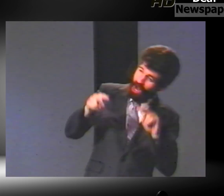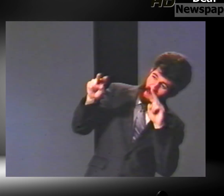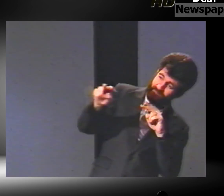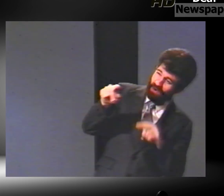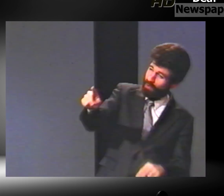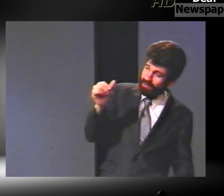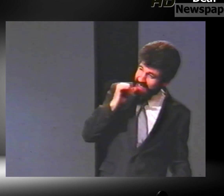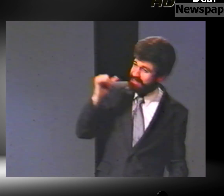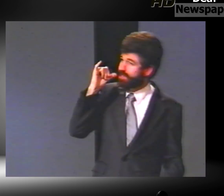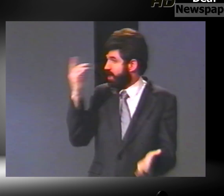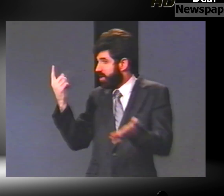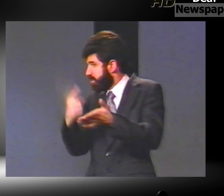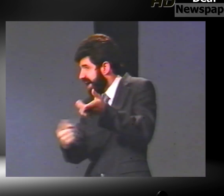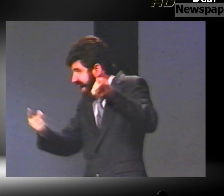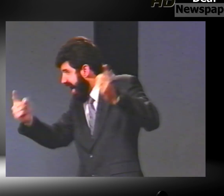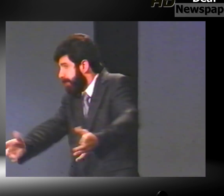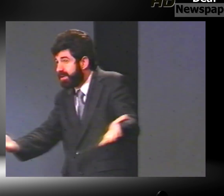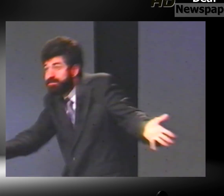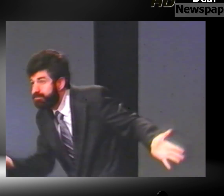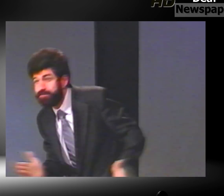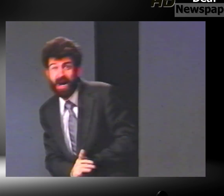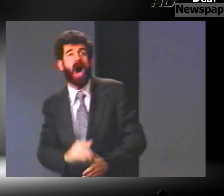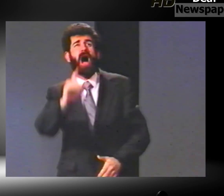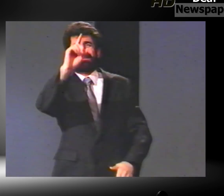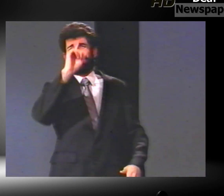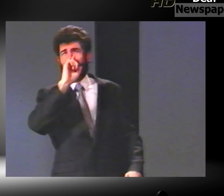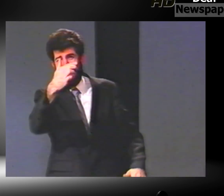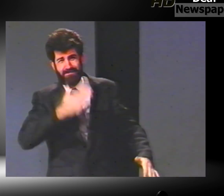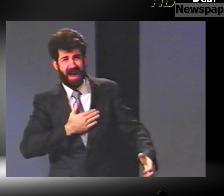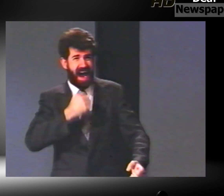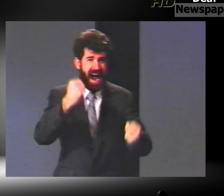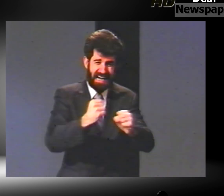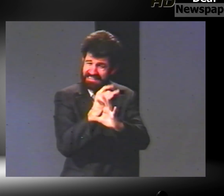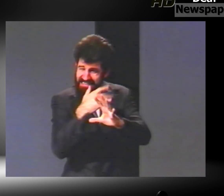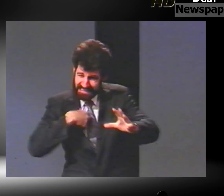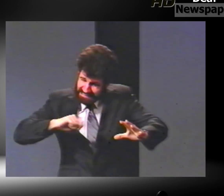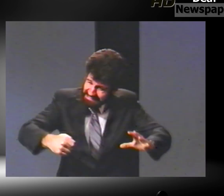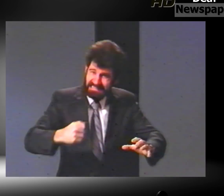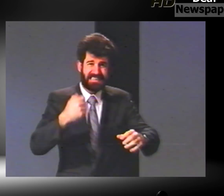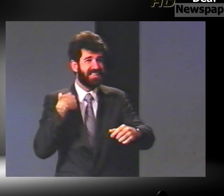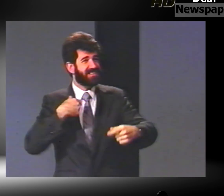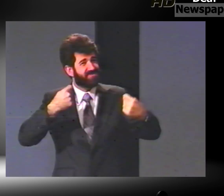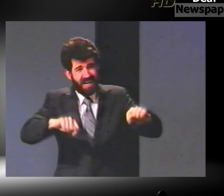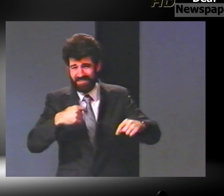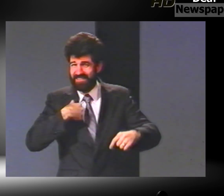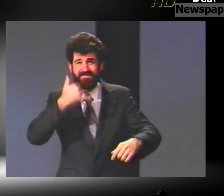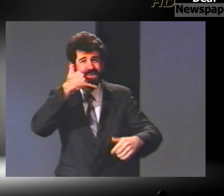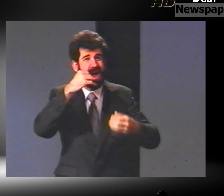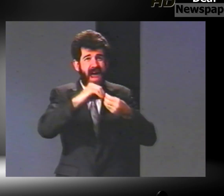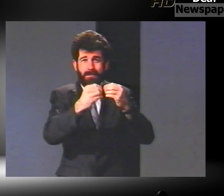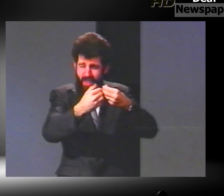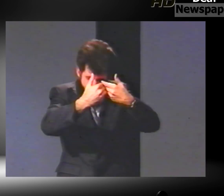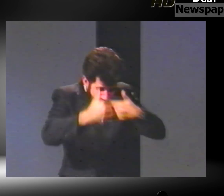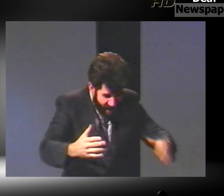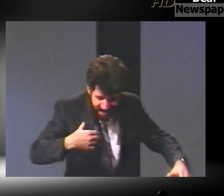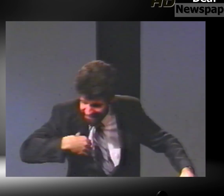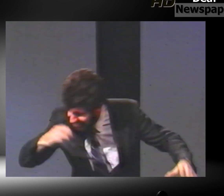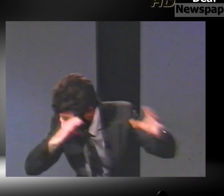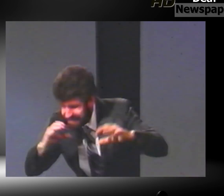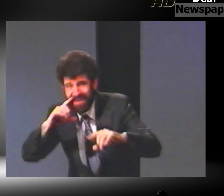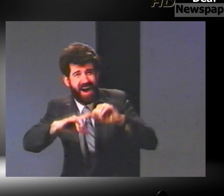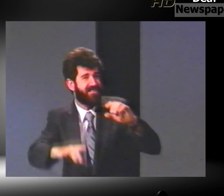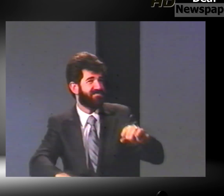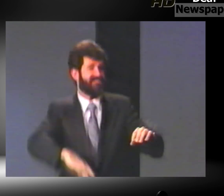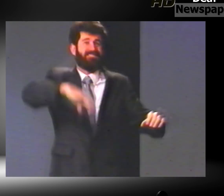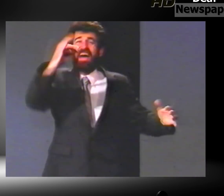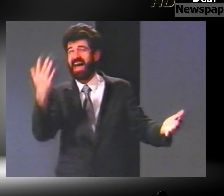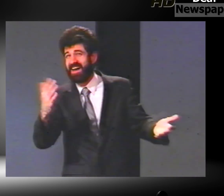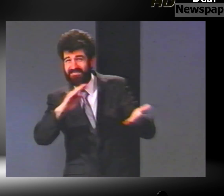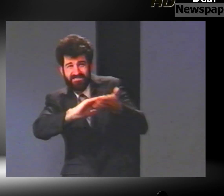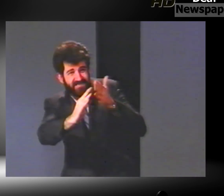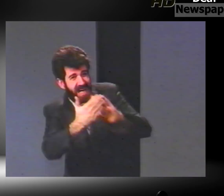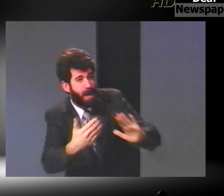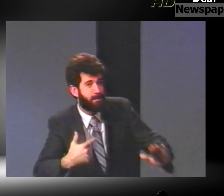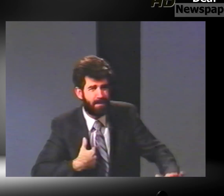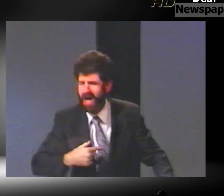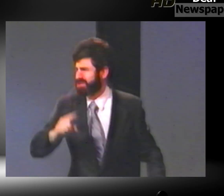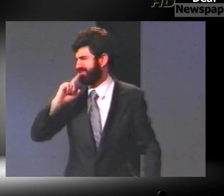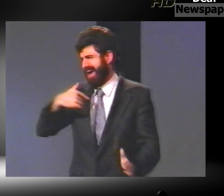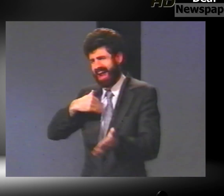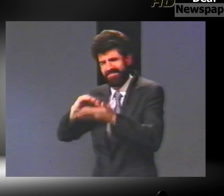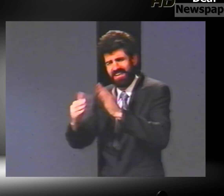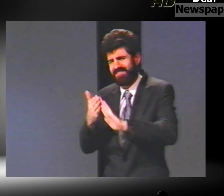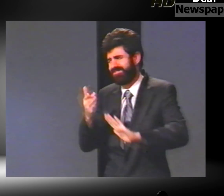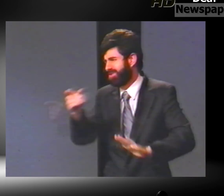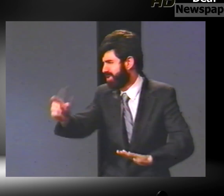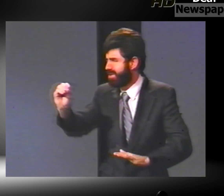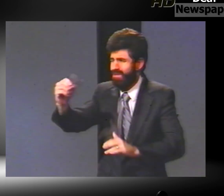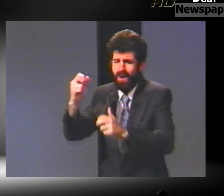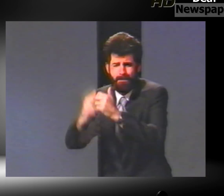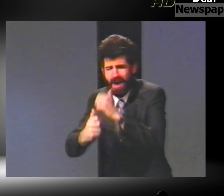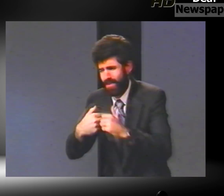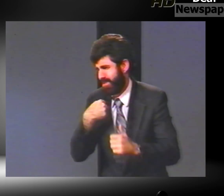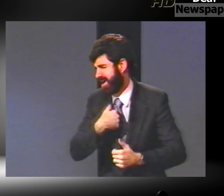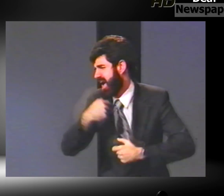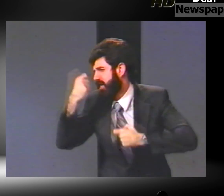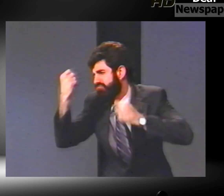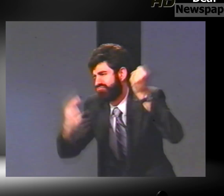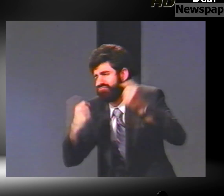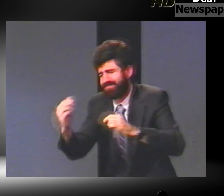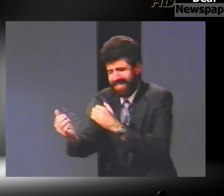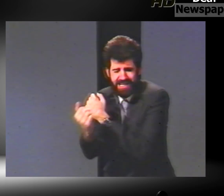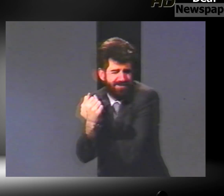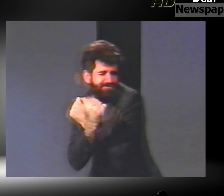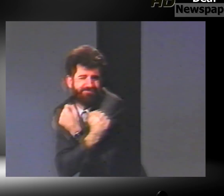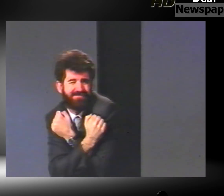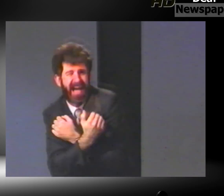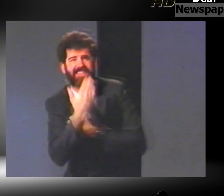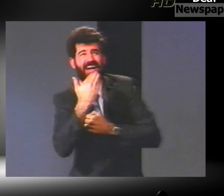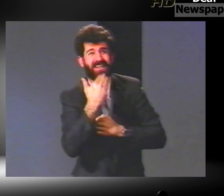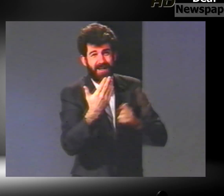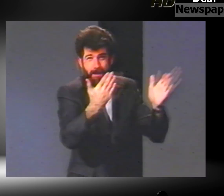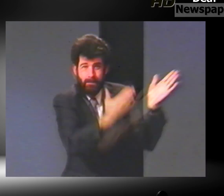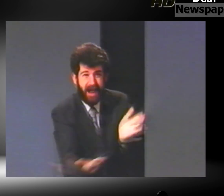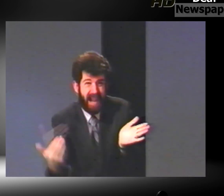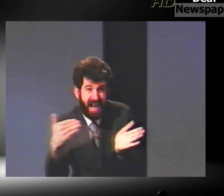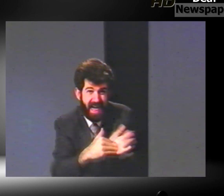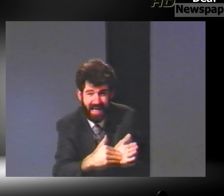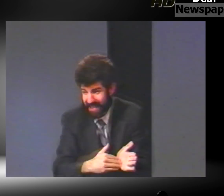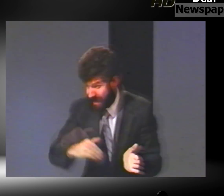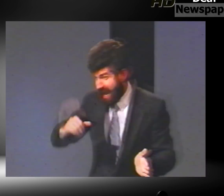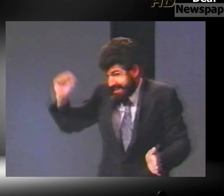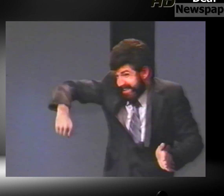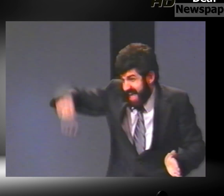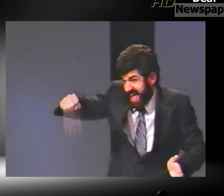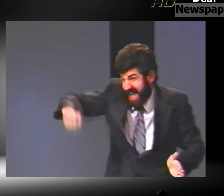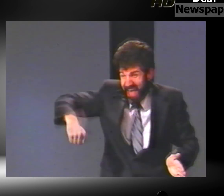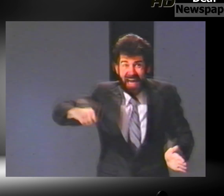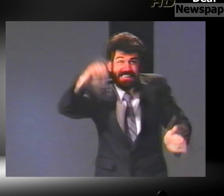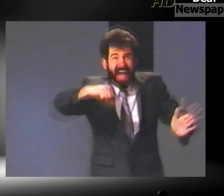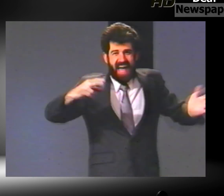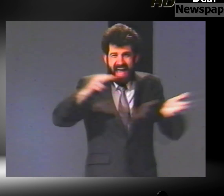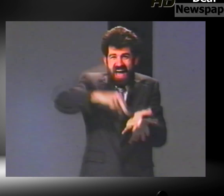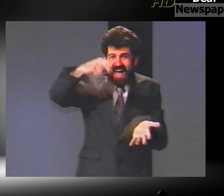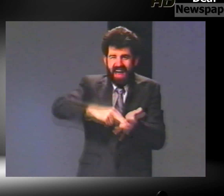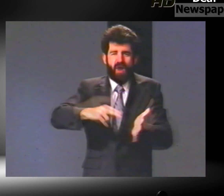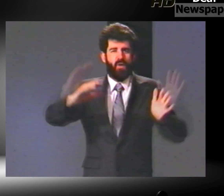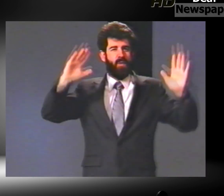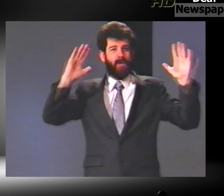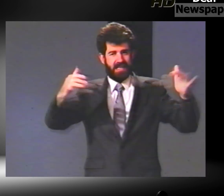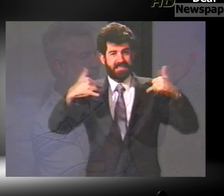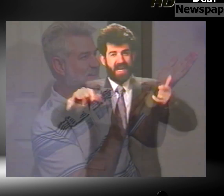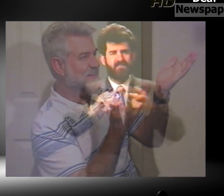I explained this time that I was in a car accident and I lost their number and asked to plan this again and they agreed with me in excitement and forgave me.